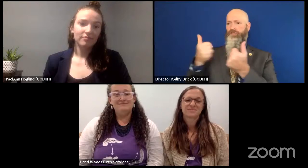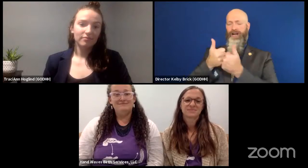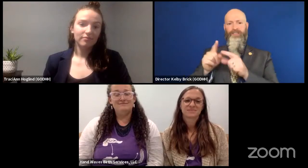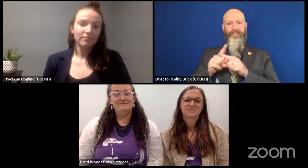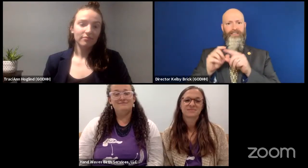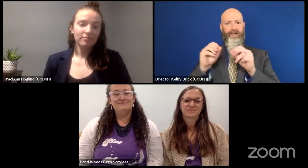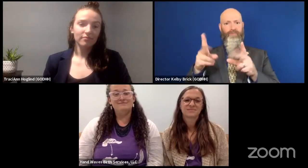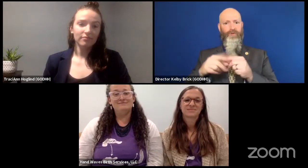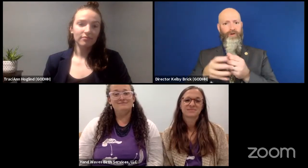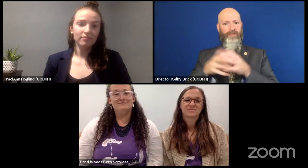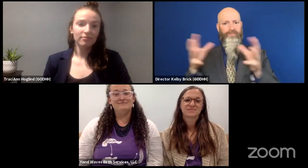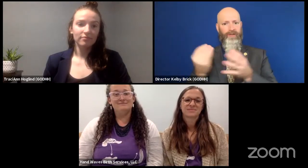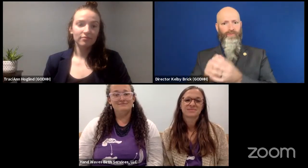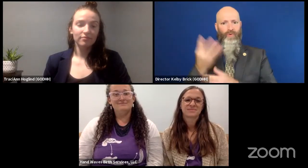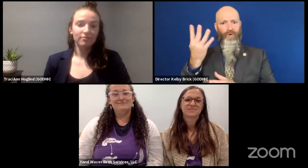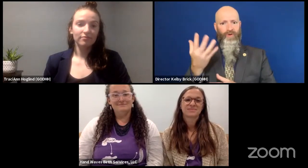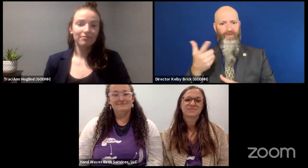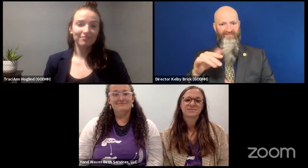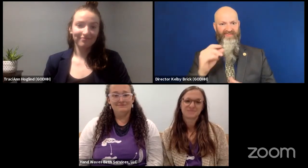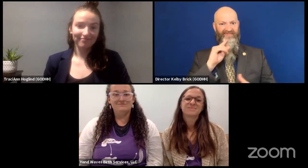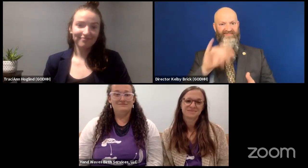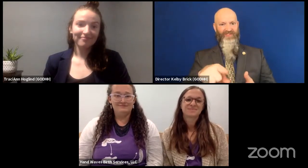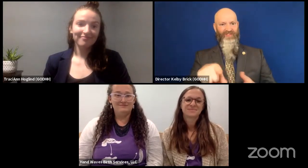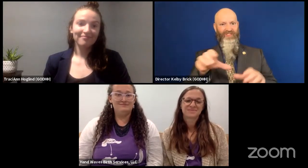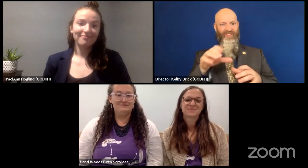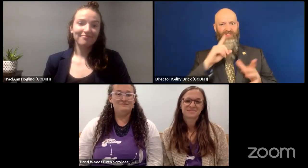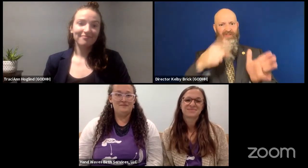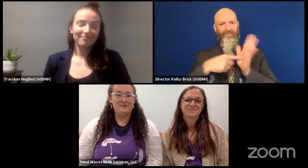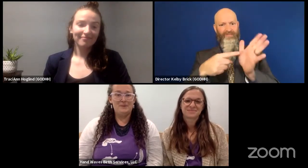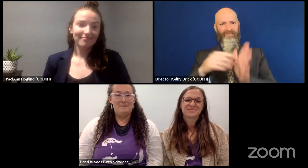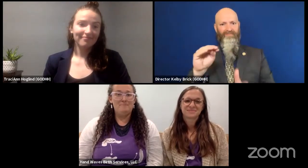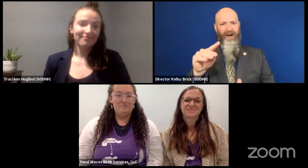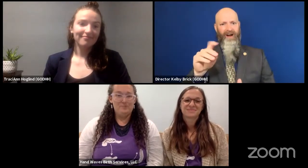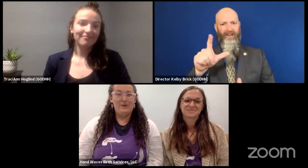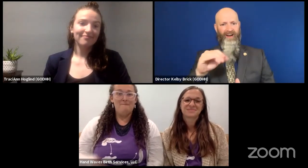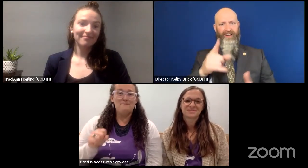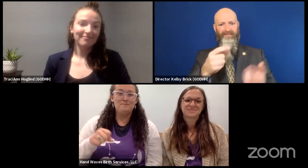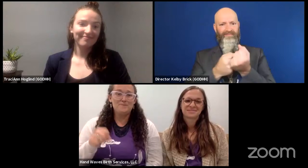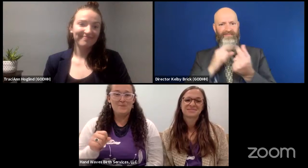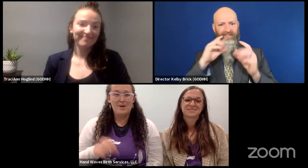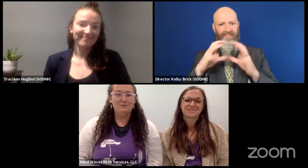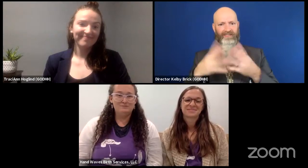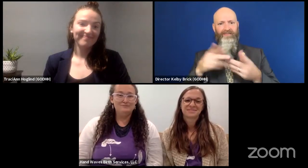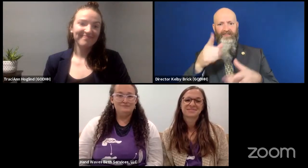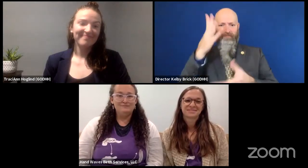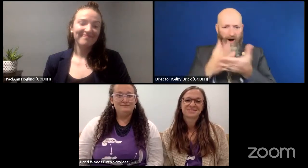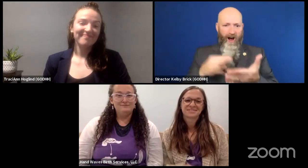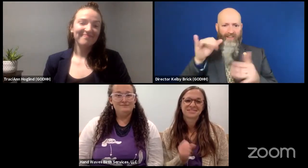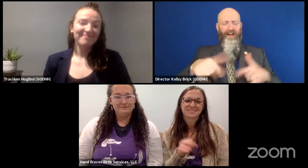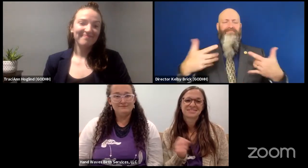ways to grow and to not only meet the challenge, but to grow and thrive. That's fantastic.